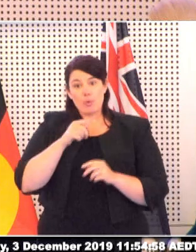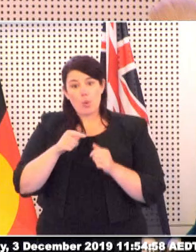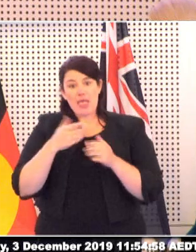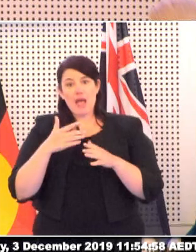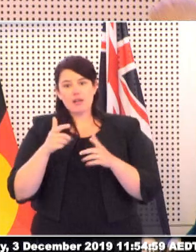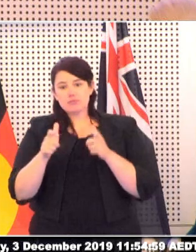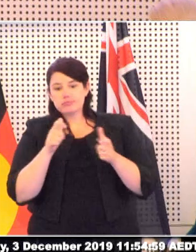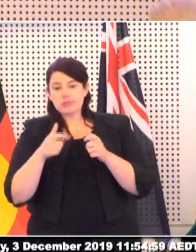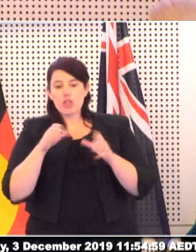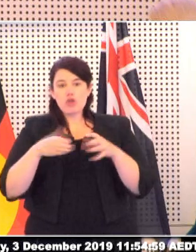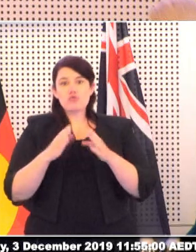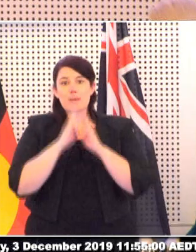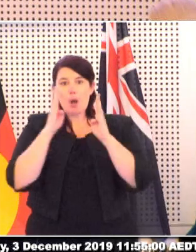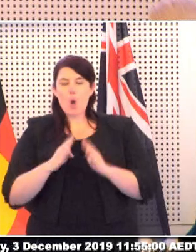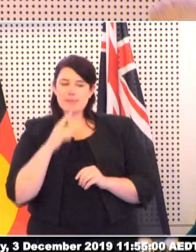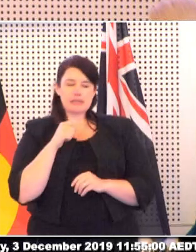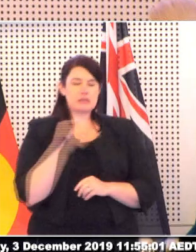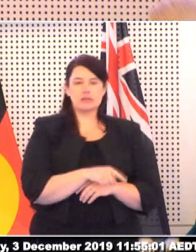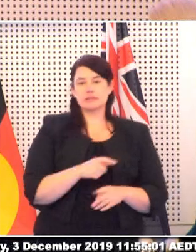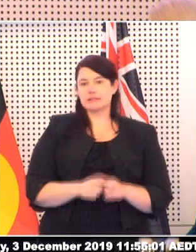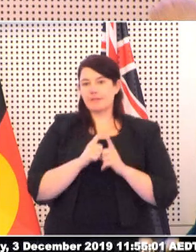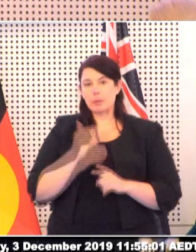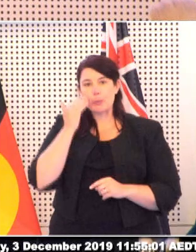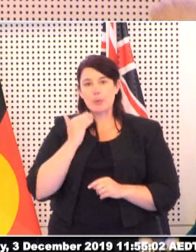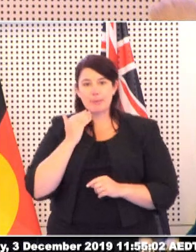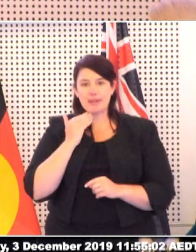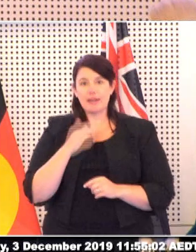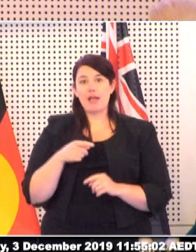The needs of preferences of workers were prioritised over her needs.